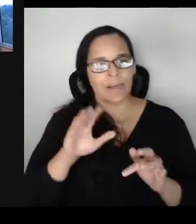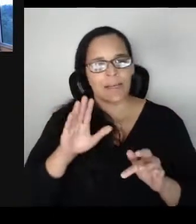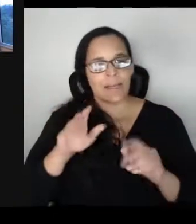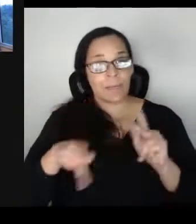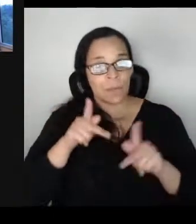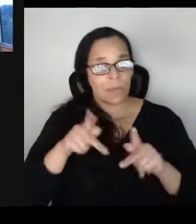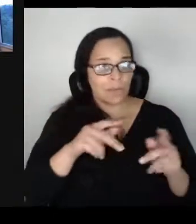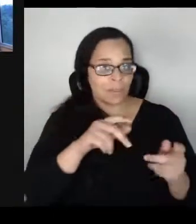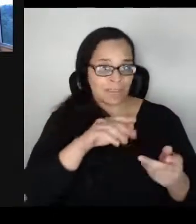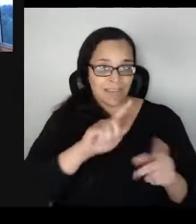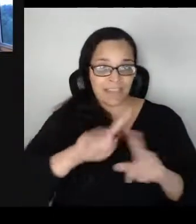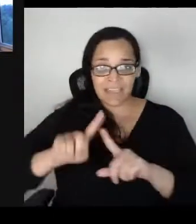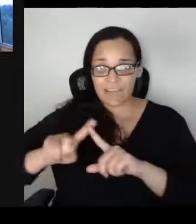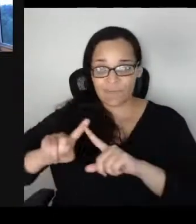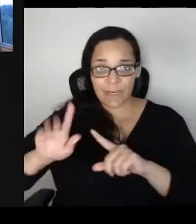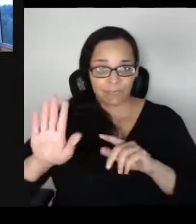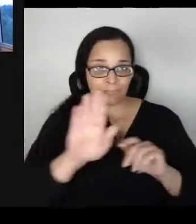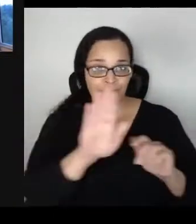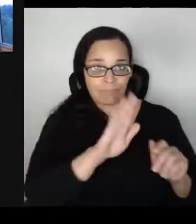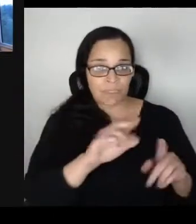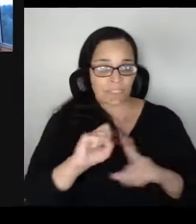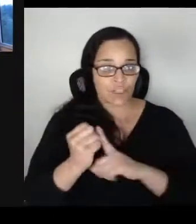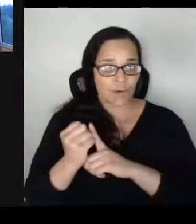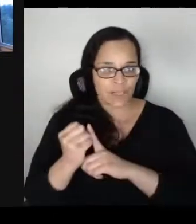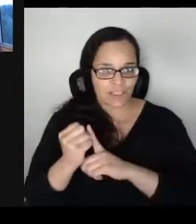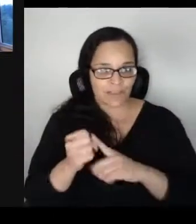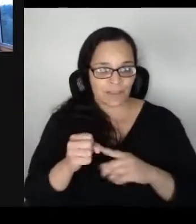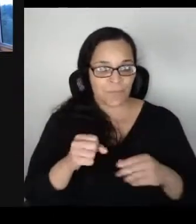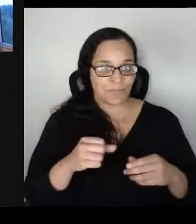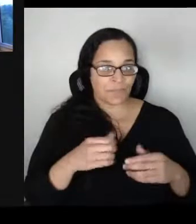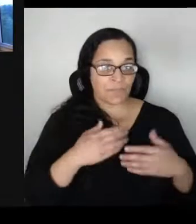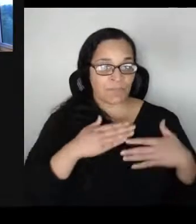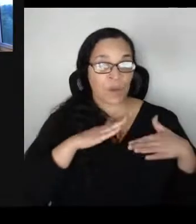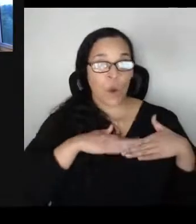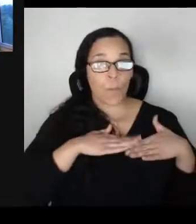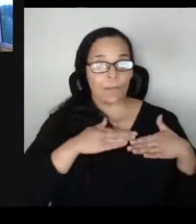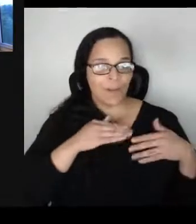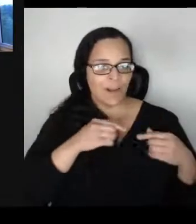Open heart, open mind. Thank you so much, - Yes. for reminding us of that Naischa.